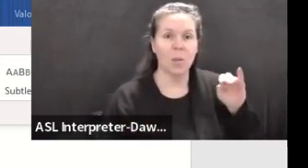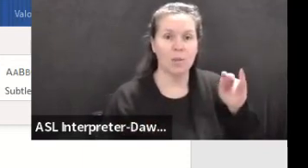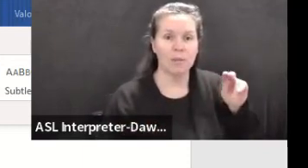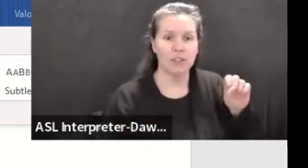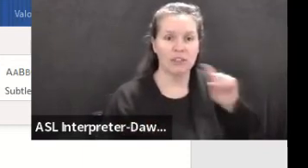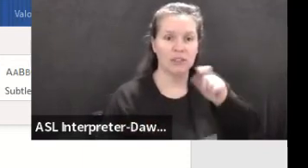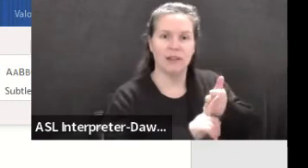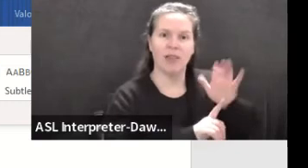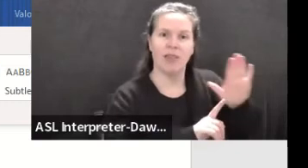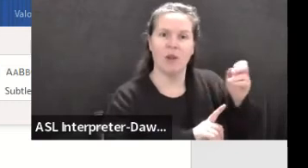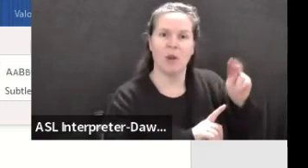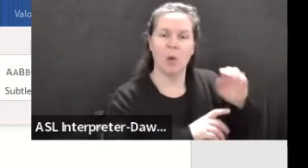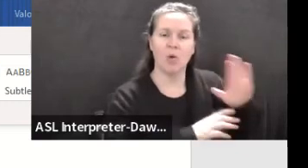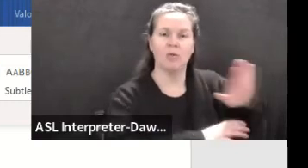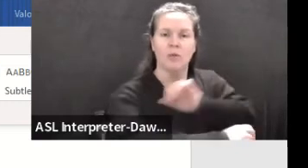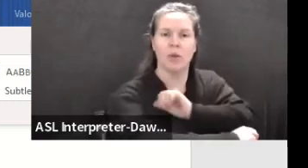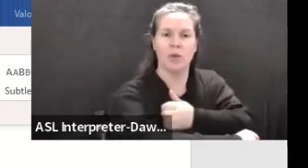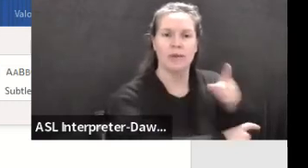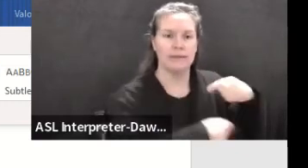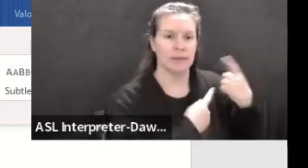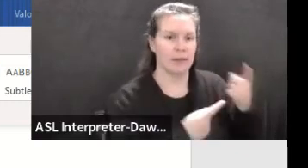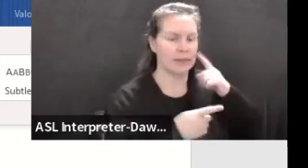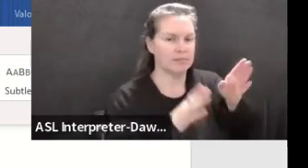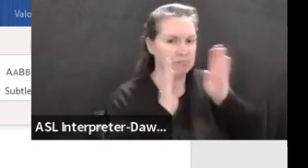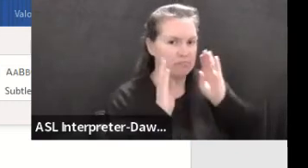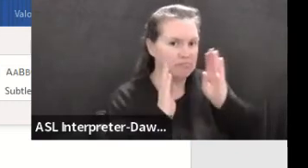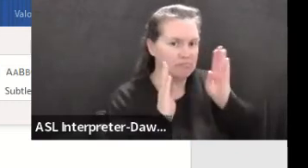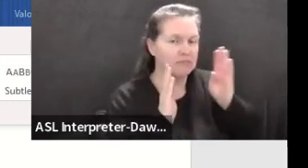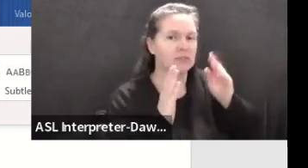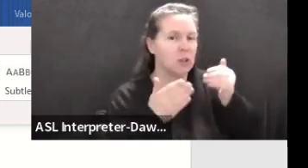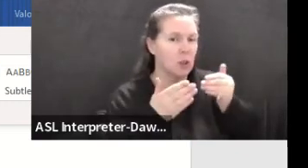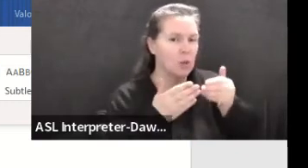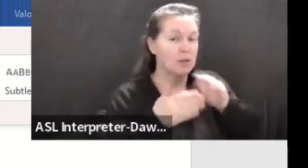And so they've been paying attention closely, all advisory committees,